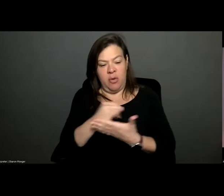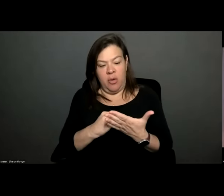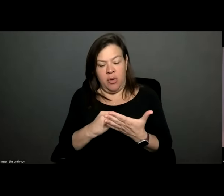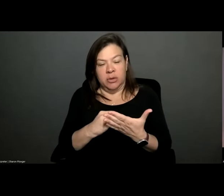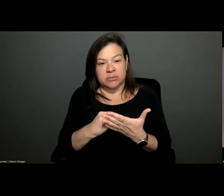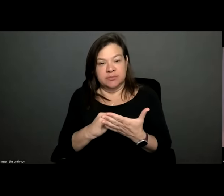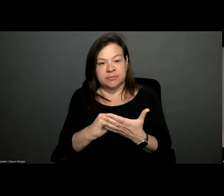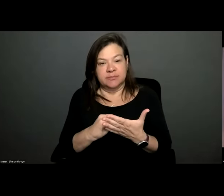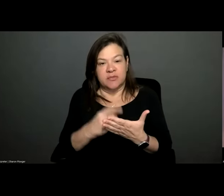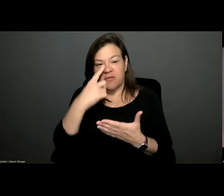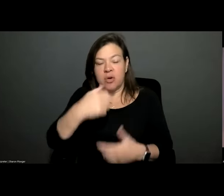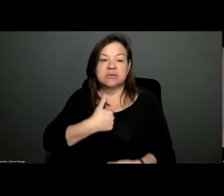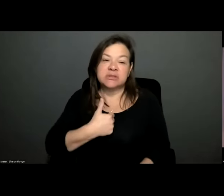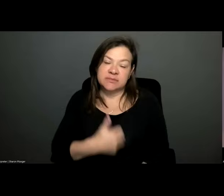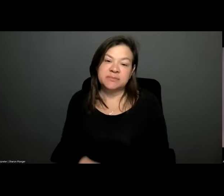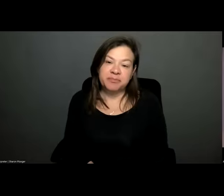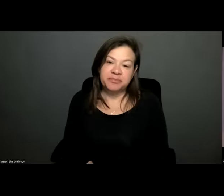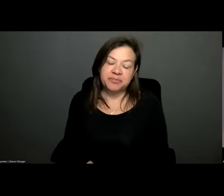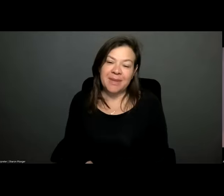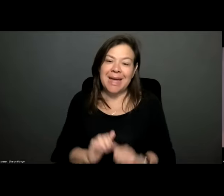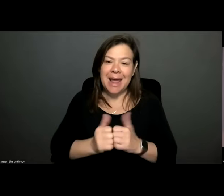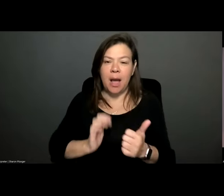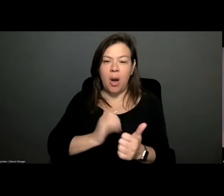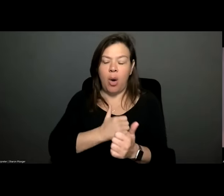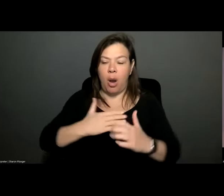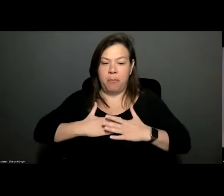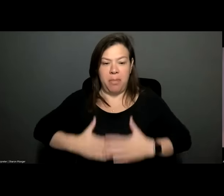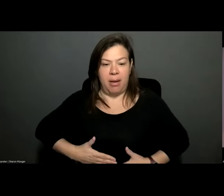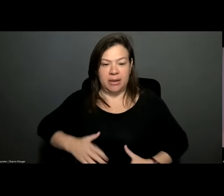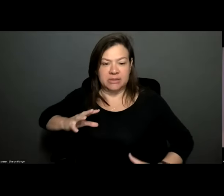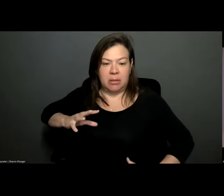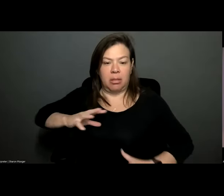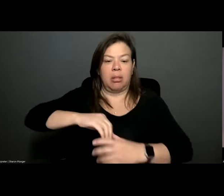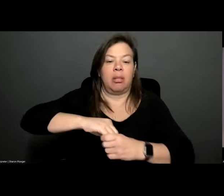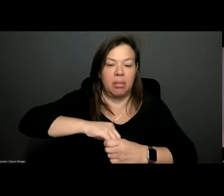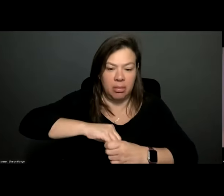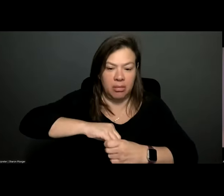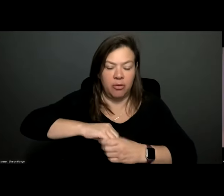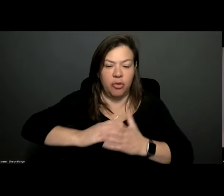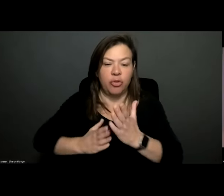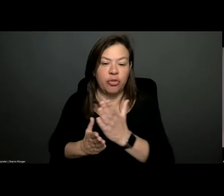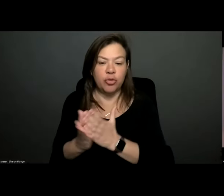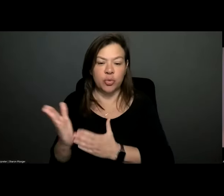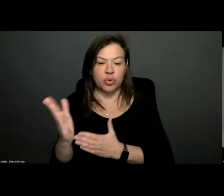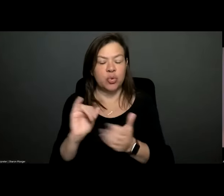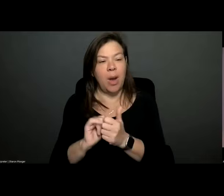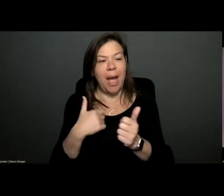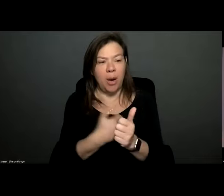and how our bodies play a part in that through our respected disciplines